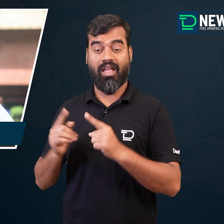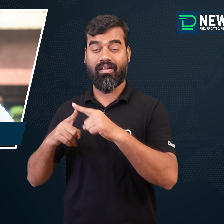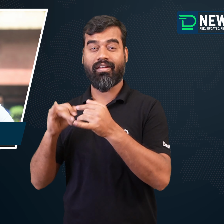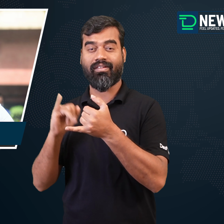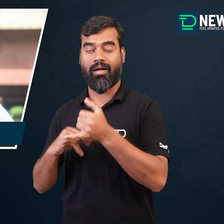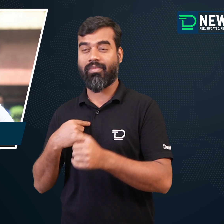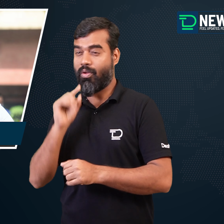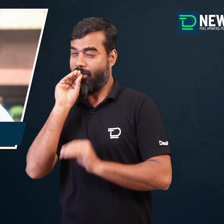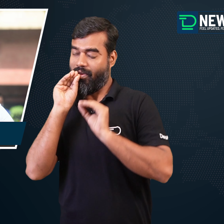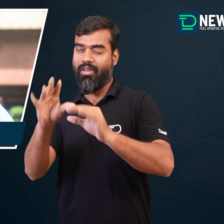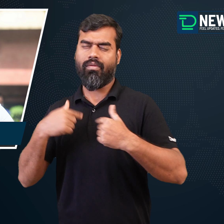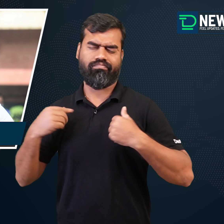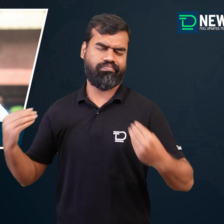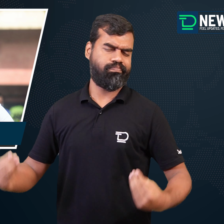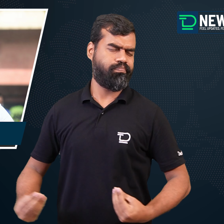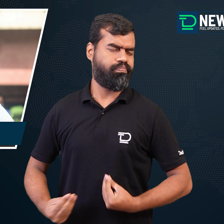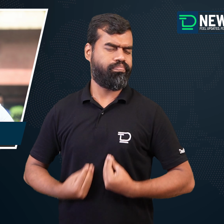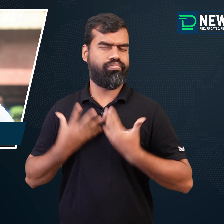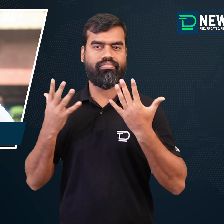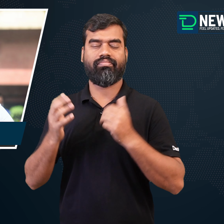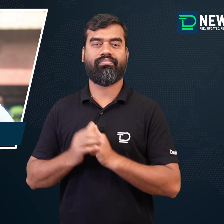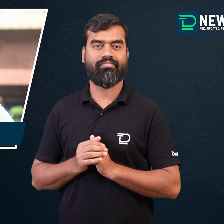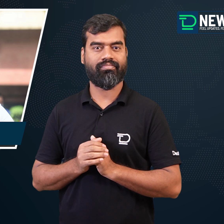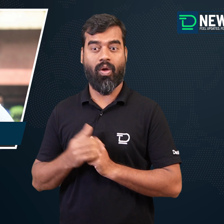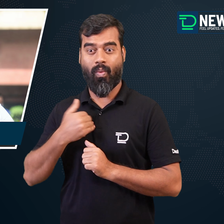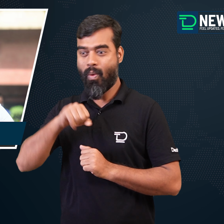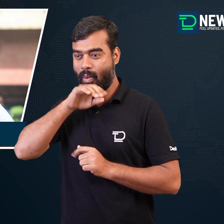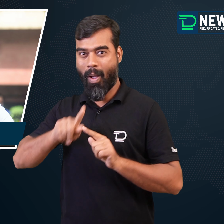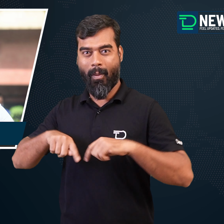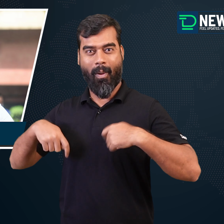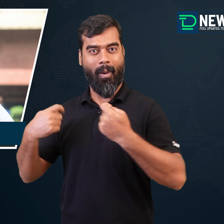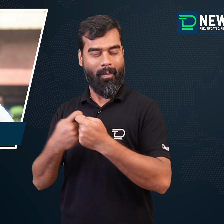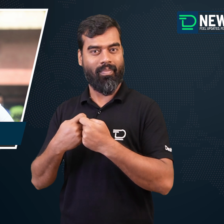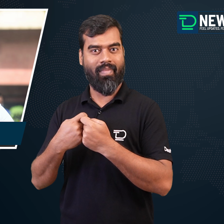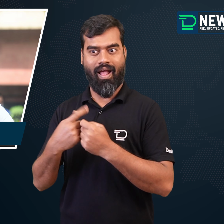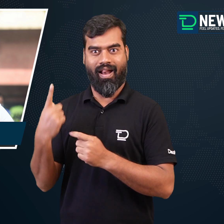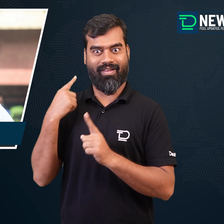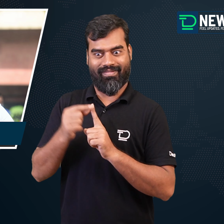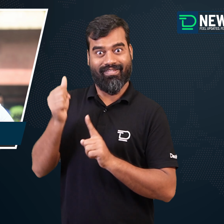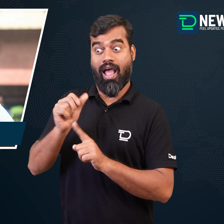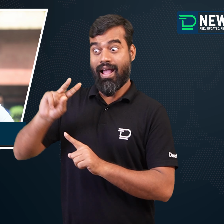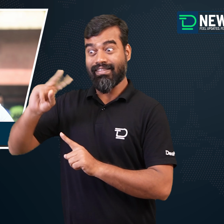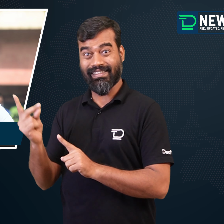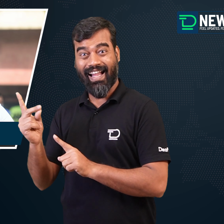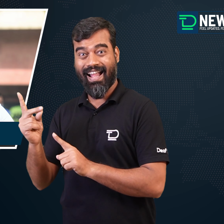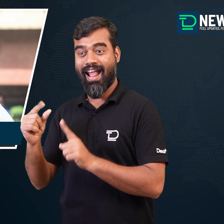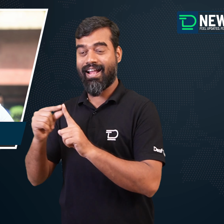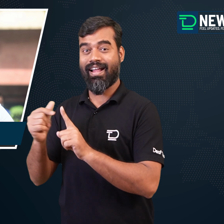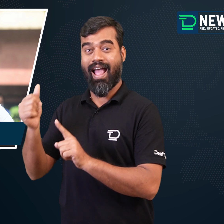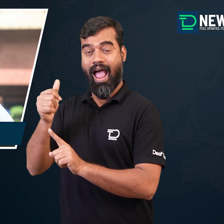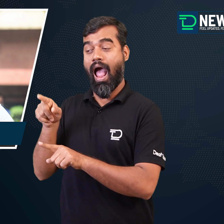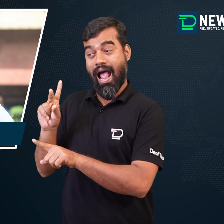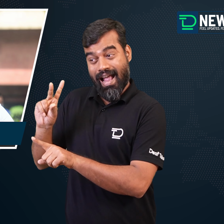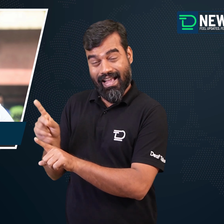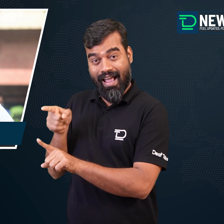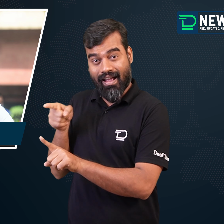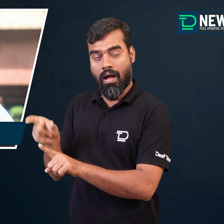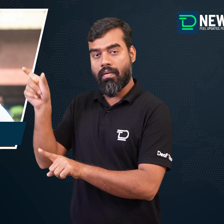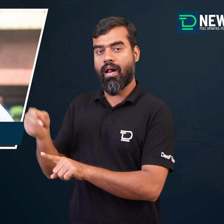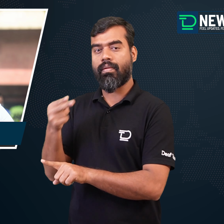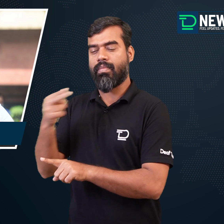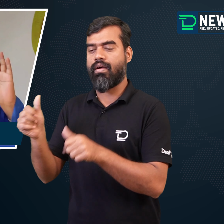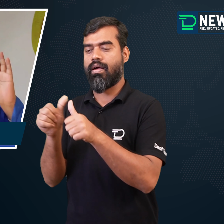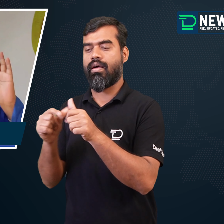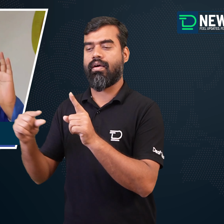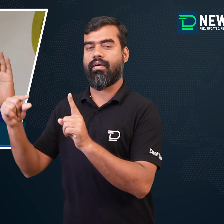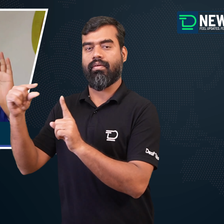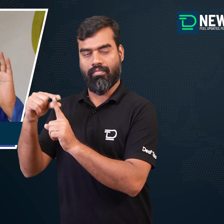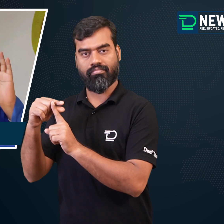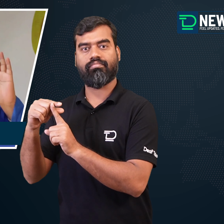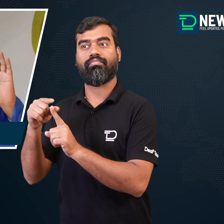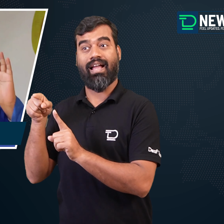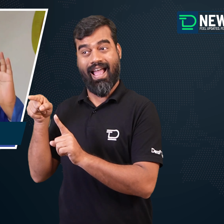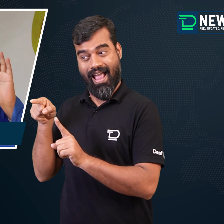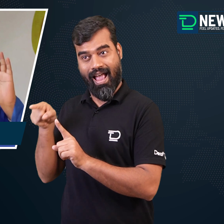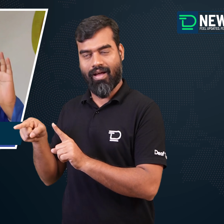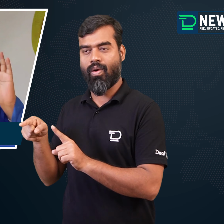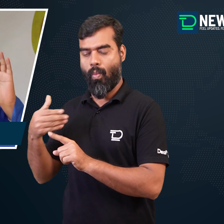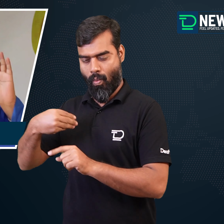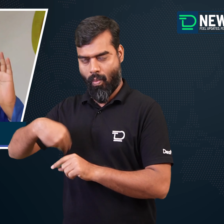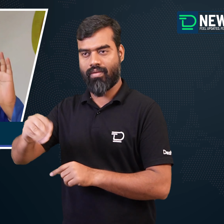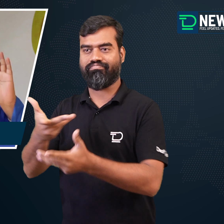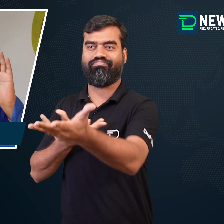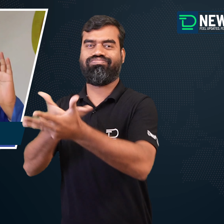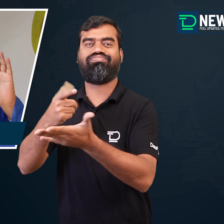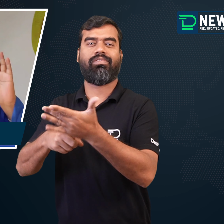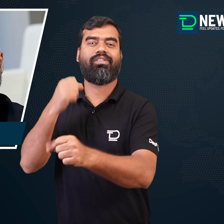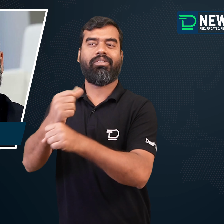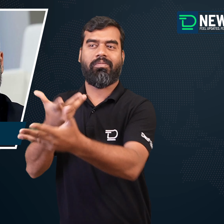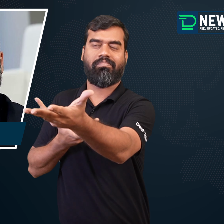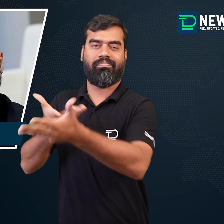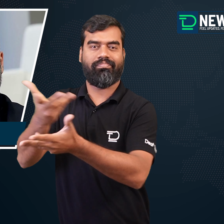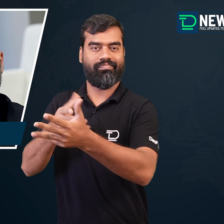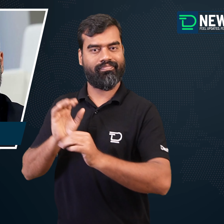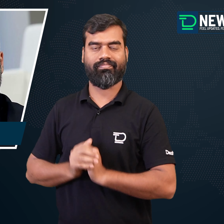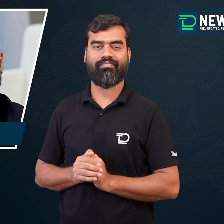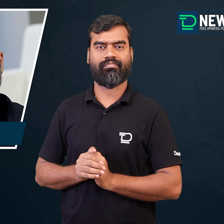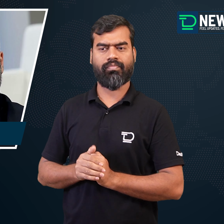I am pleased to inform you that Abhinav Prakash, Vice President of the BJP Youth Team, will discuss this with you.